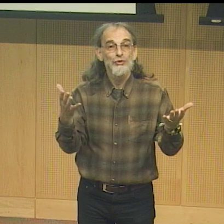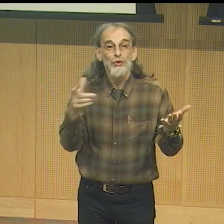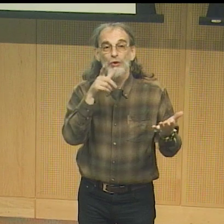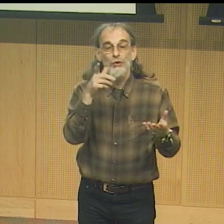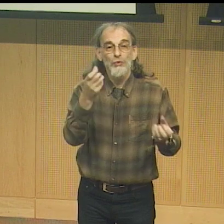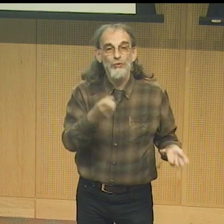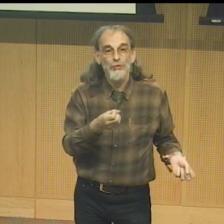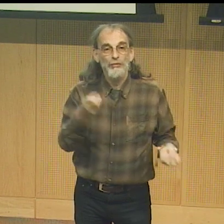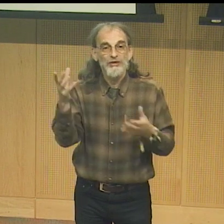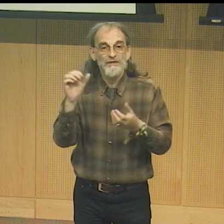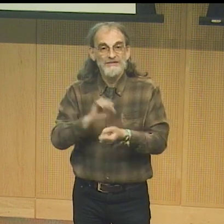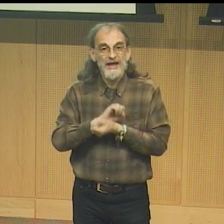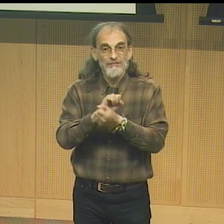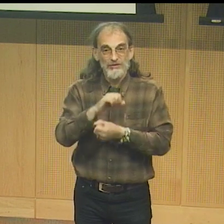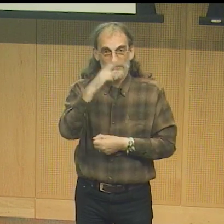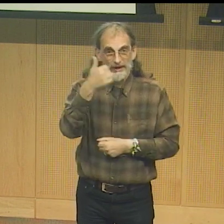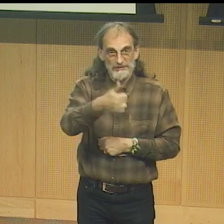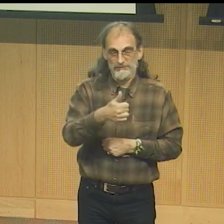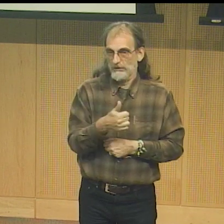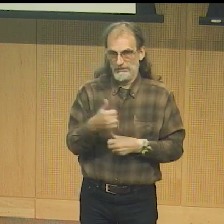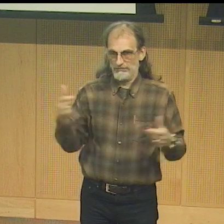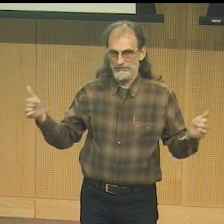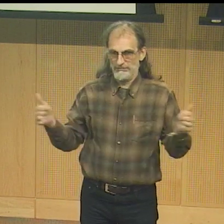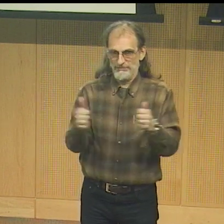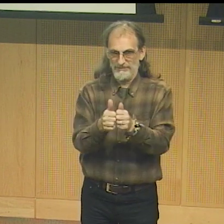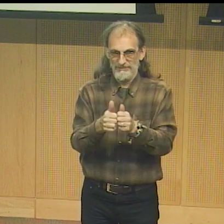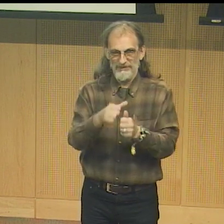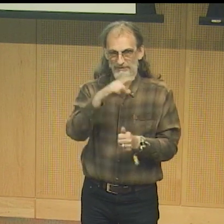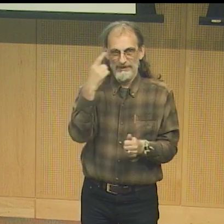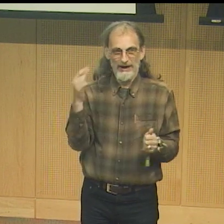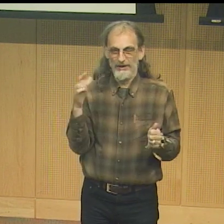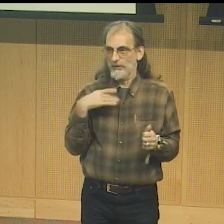Who stopped slavery in America? It was black and white people working together, fighting